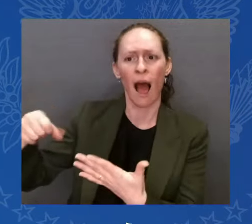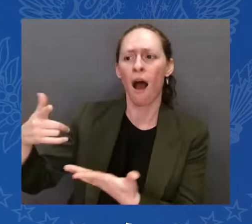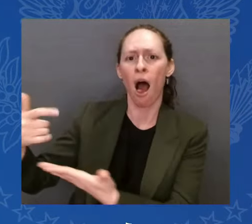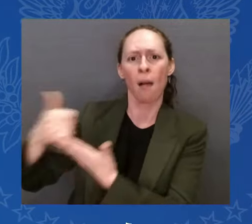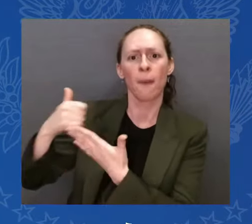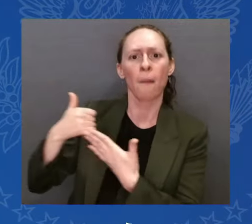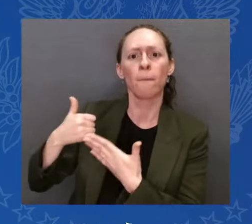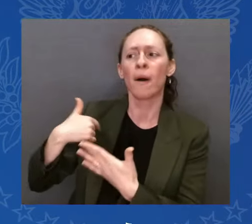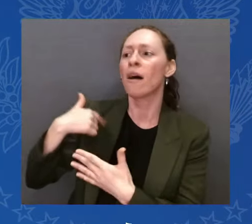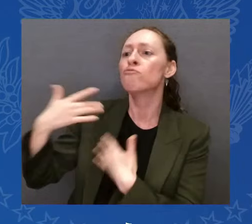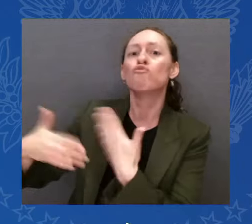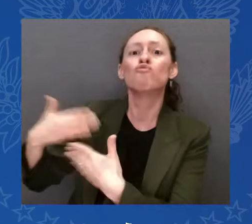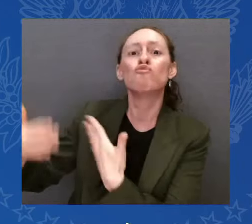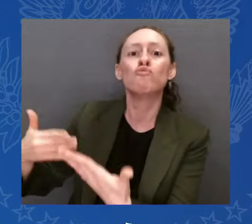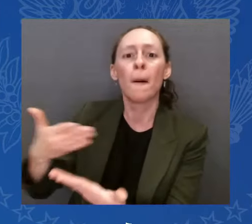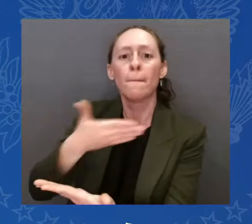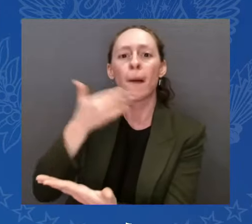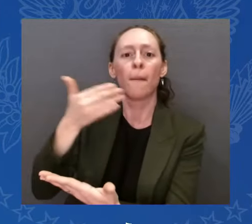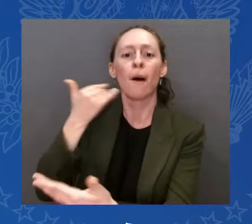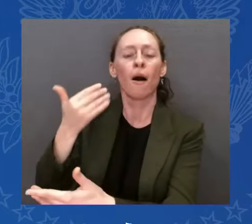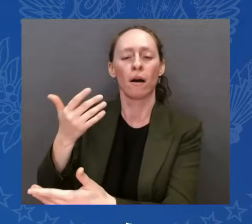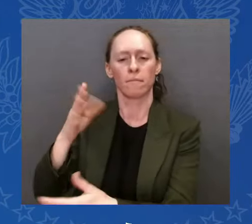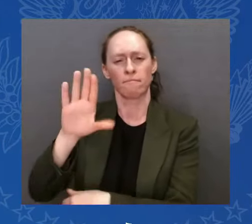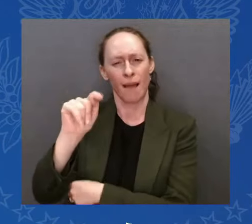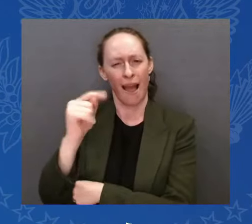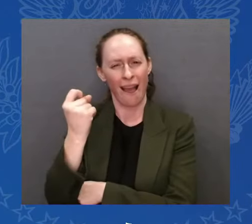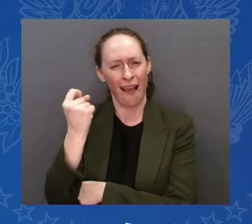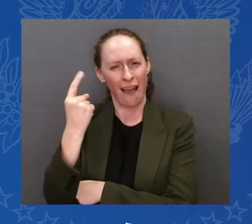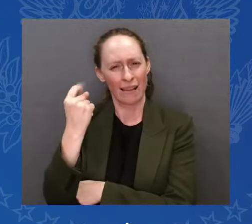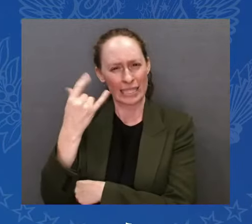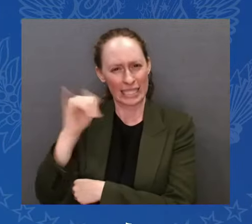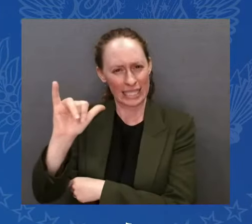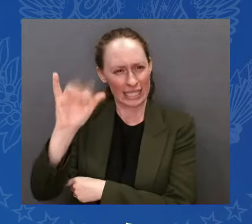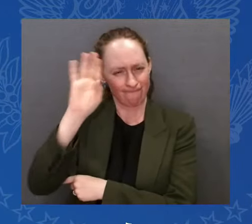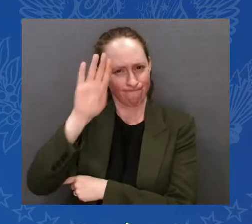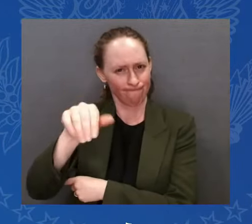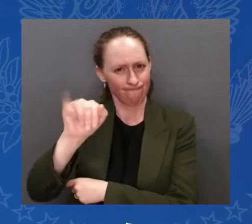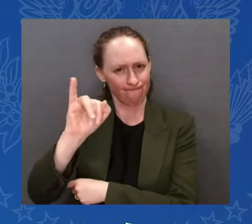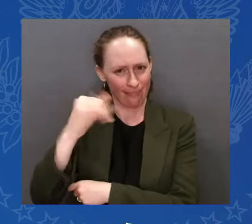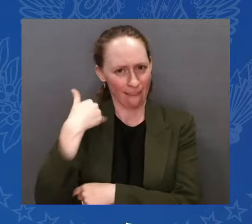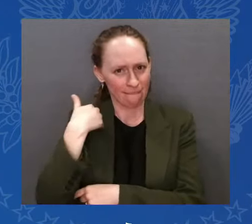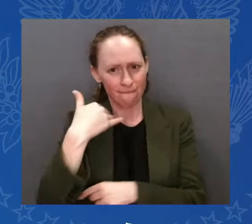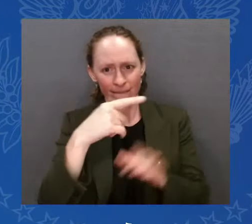to our society, to our economy, and our national security. My administration is committed --